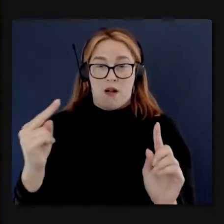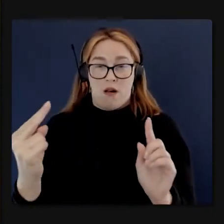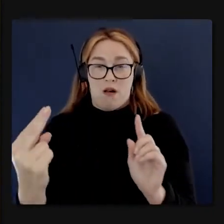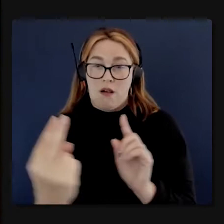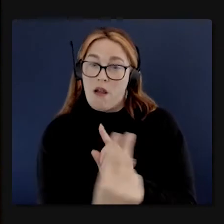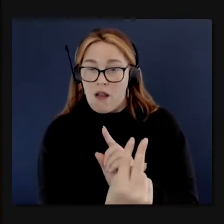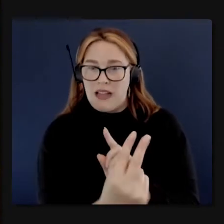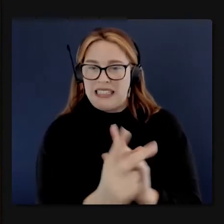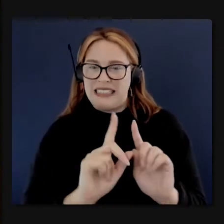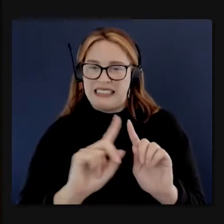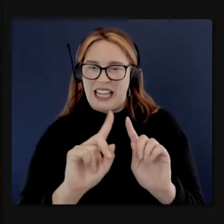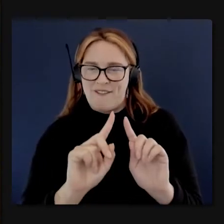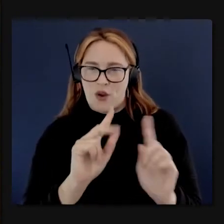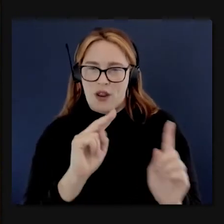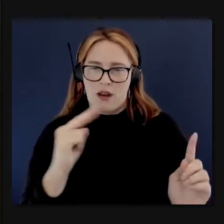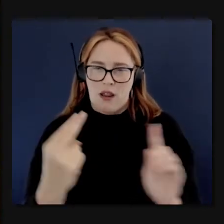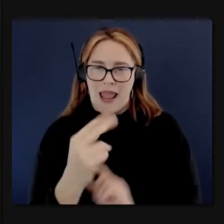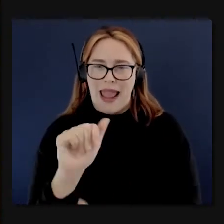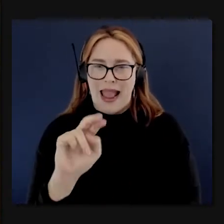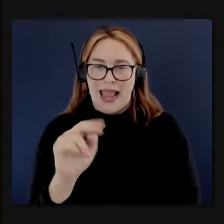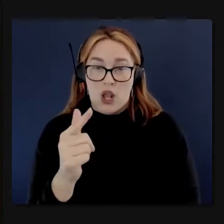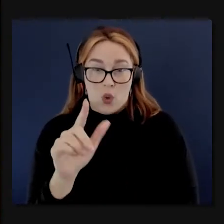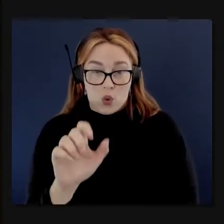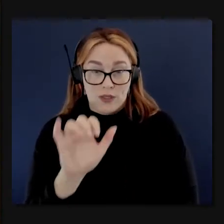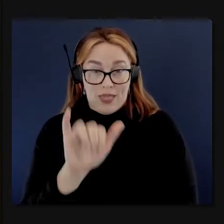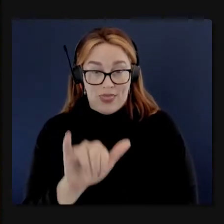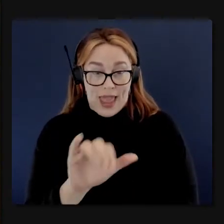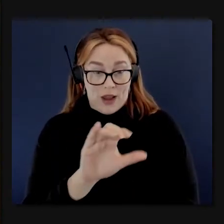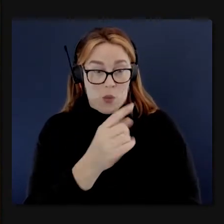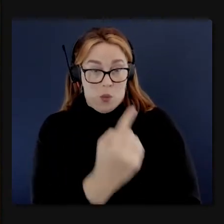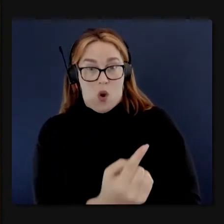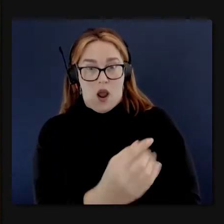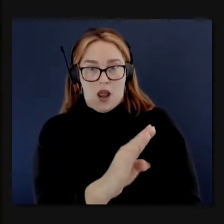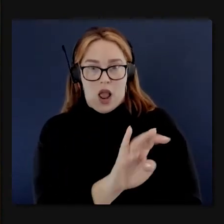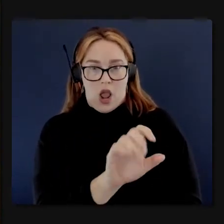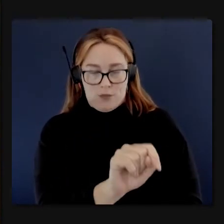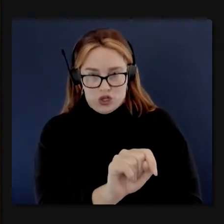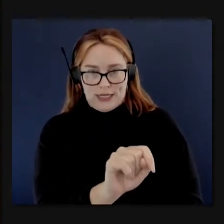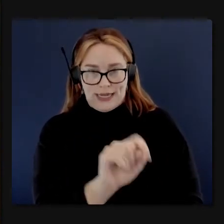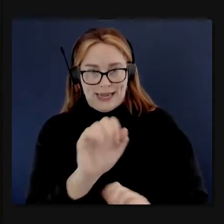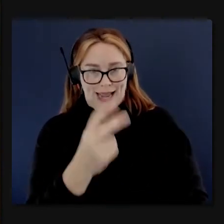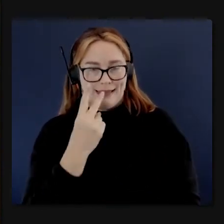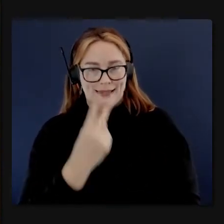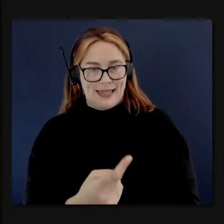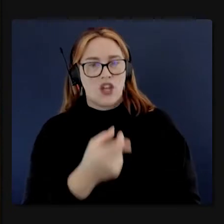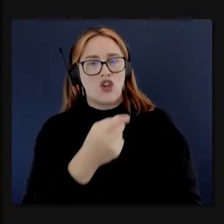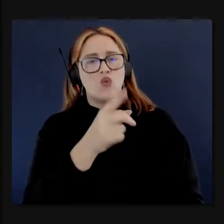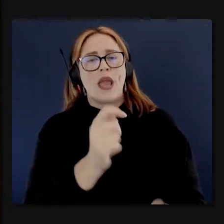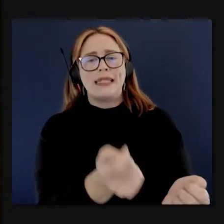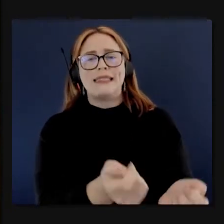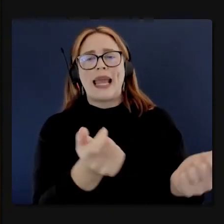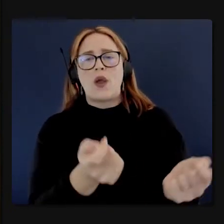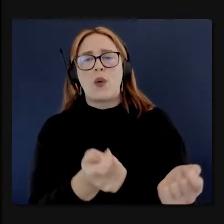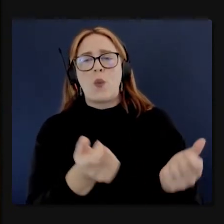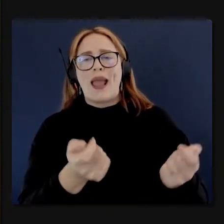in which an object can be seen from, you can have Simplygon take away geometry that is invisible.